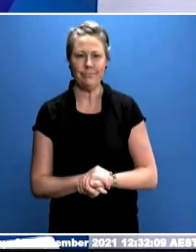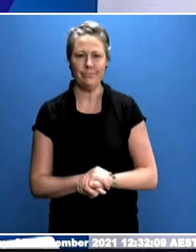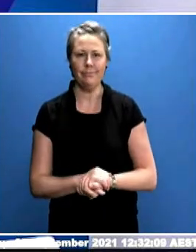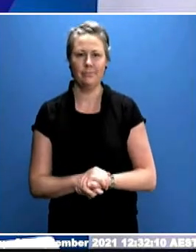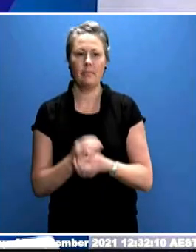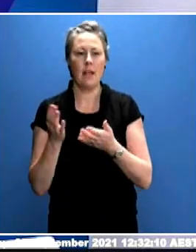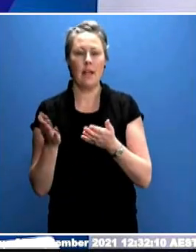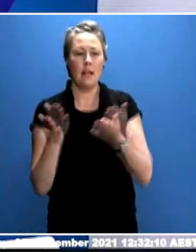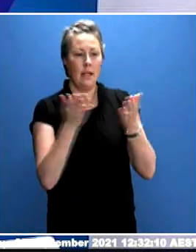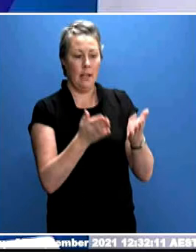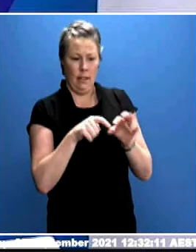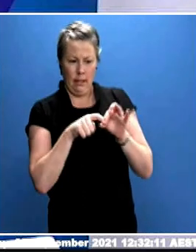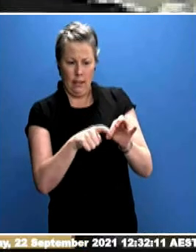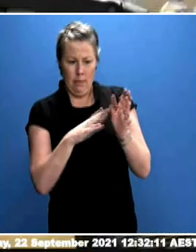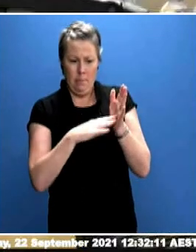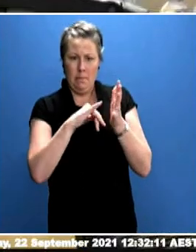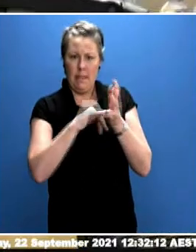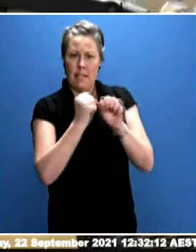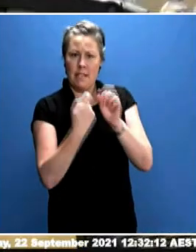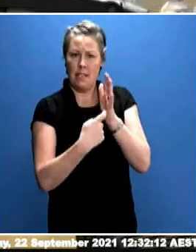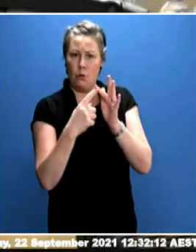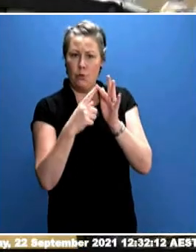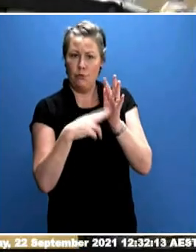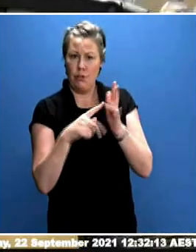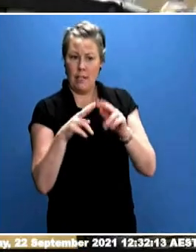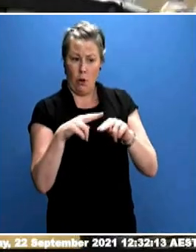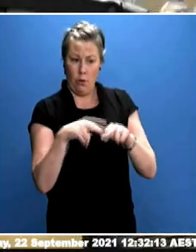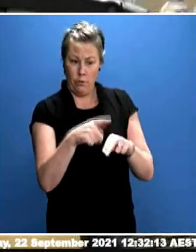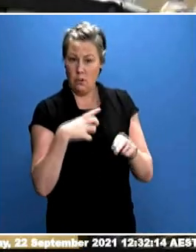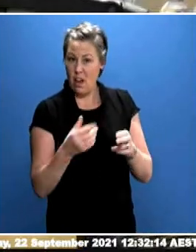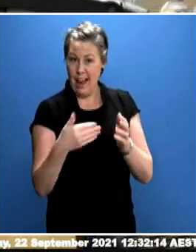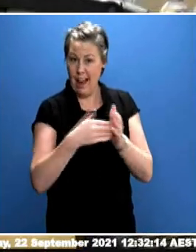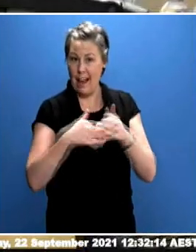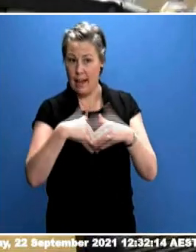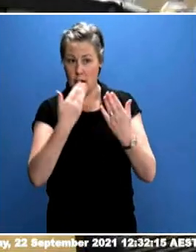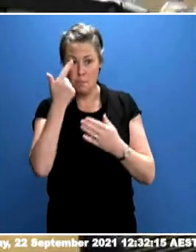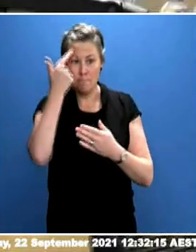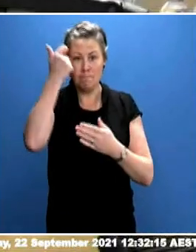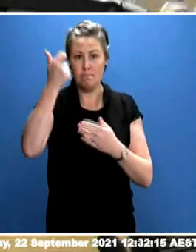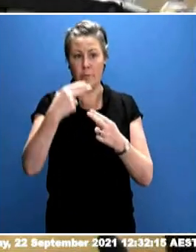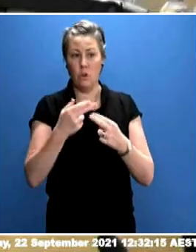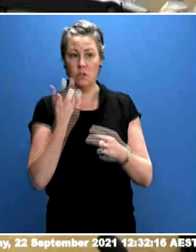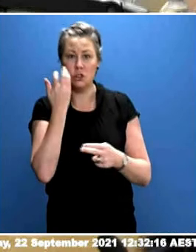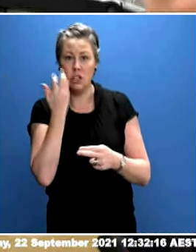Ms Greenoff, is there anything you wish to add in terms of those types of recommendations or any other matters you've